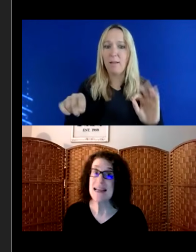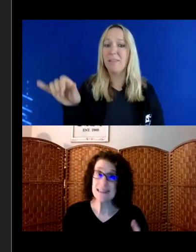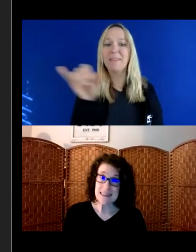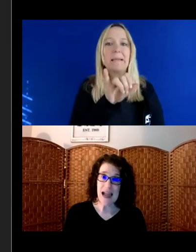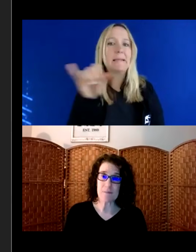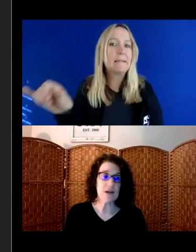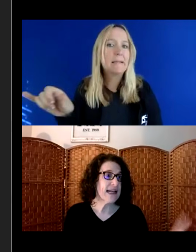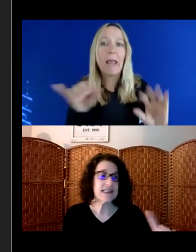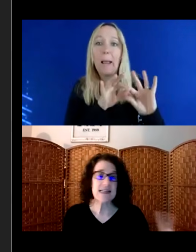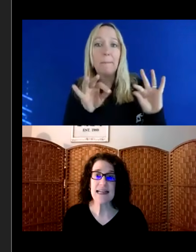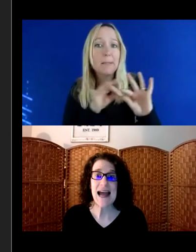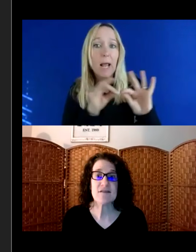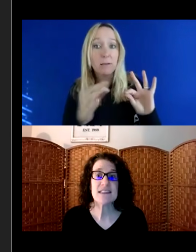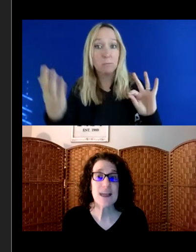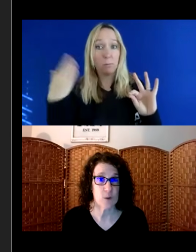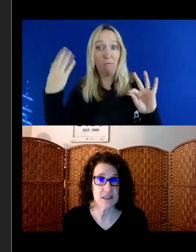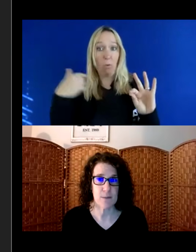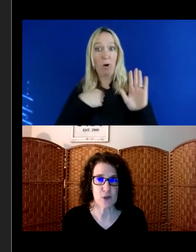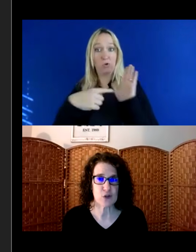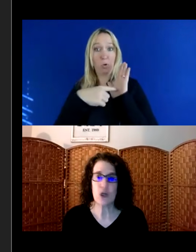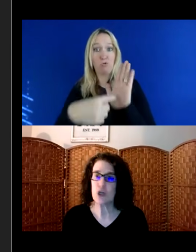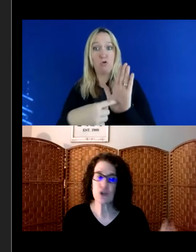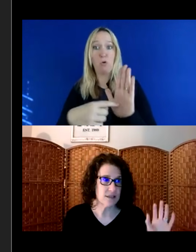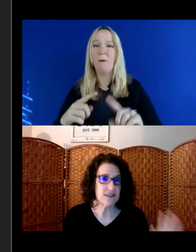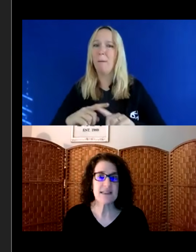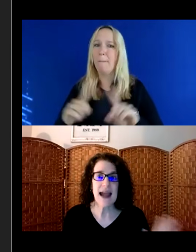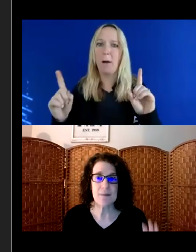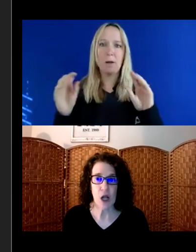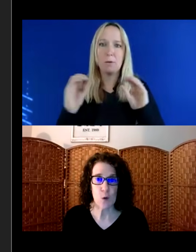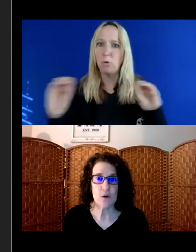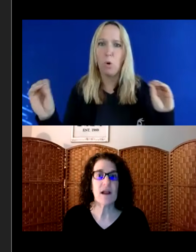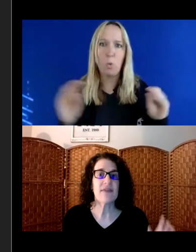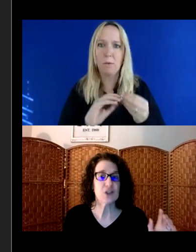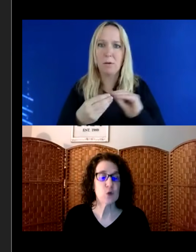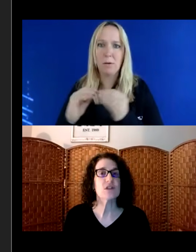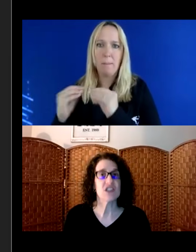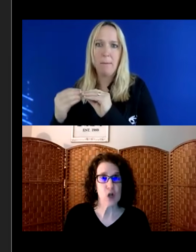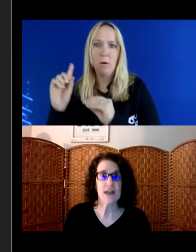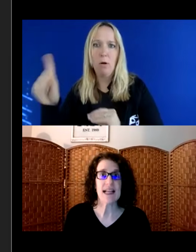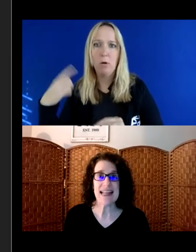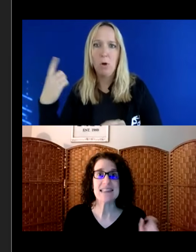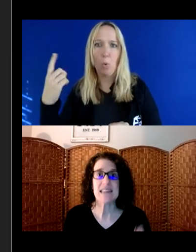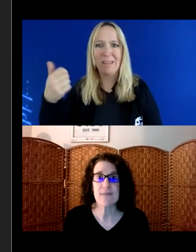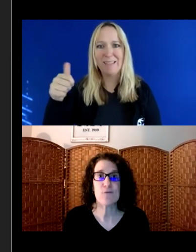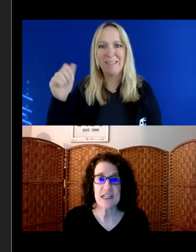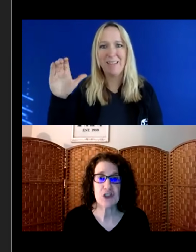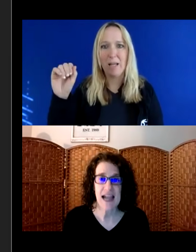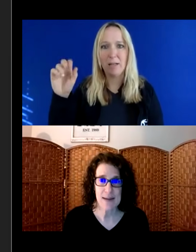except it doesn't have sequence numbers, just the timecode that shows the start and end time for each caption.